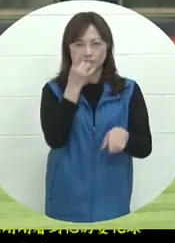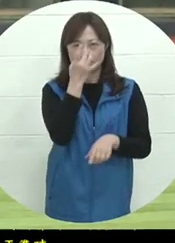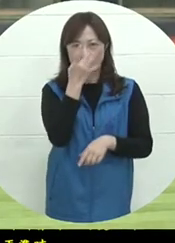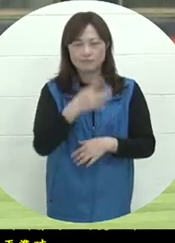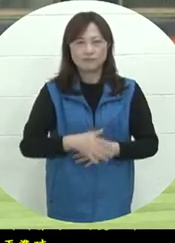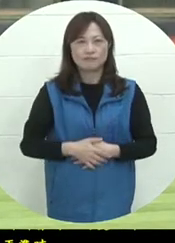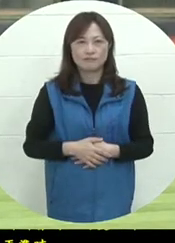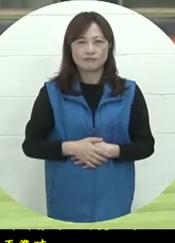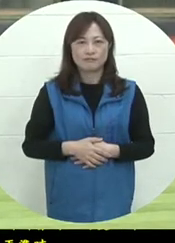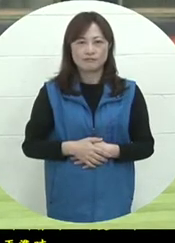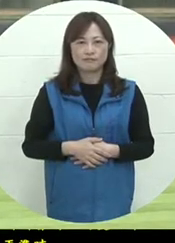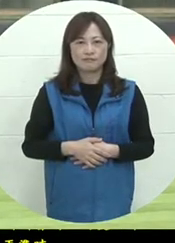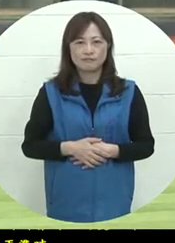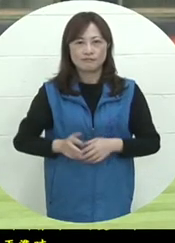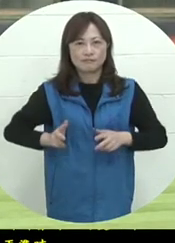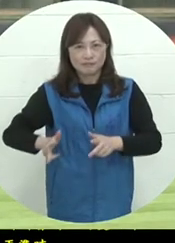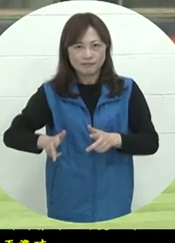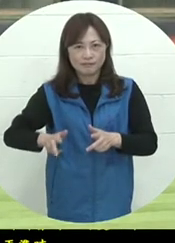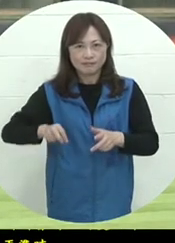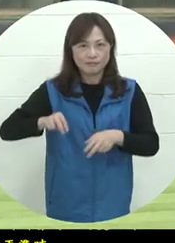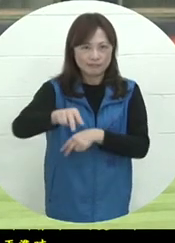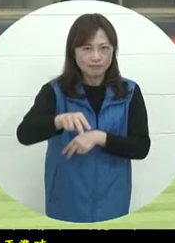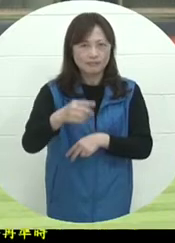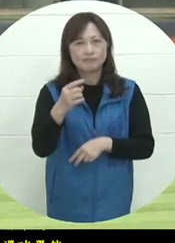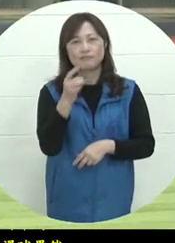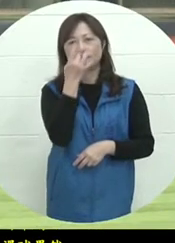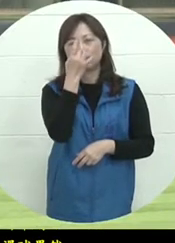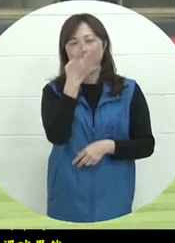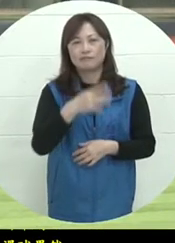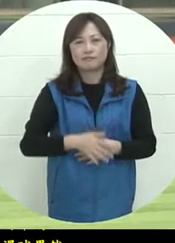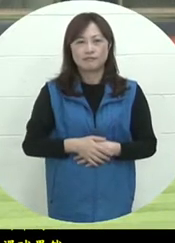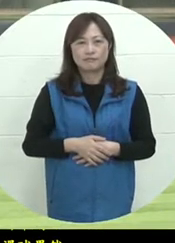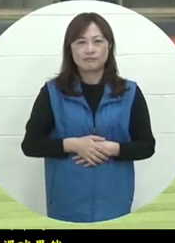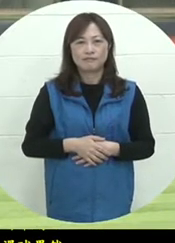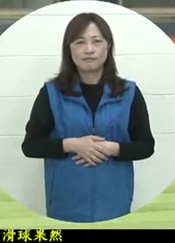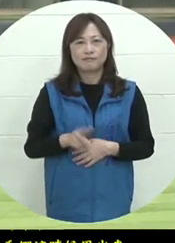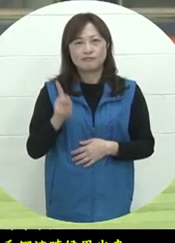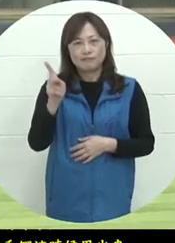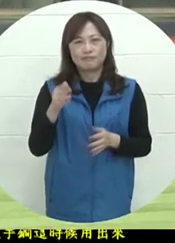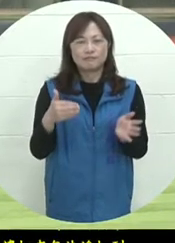an out that the runner cannot advance. Three outs and one out. In one